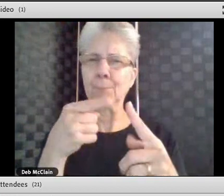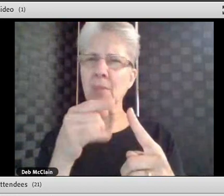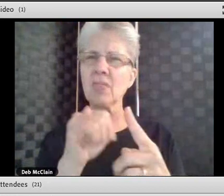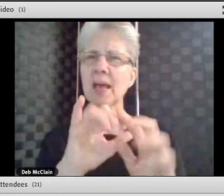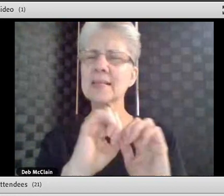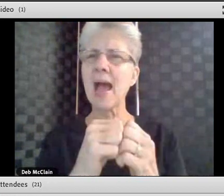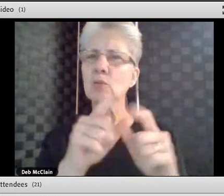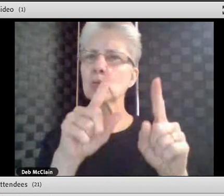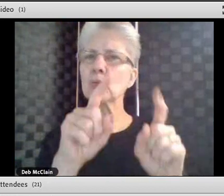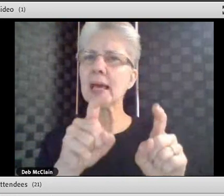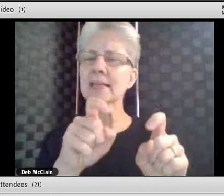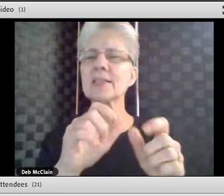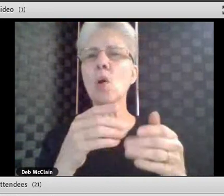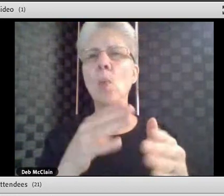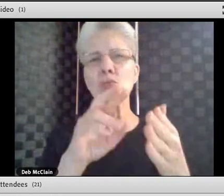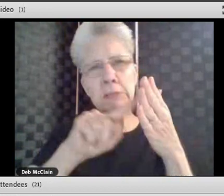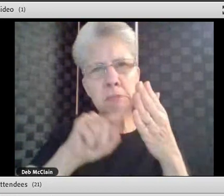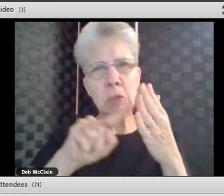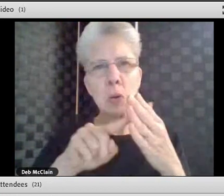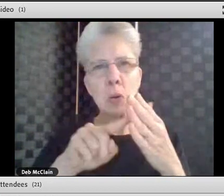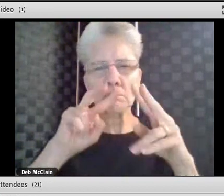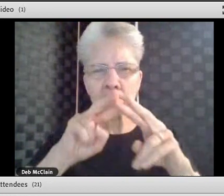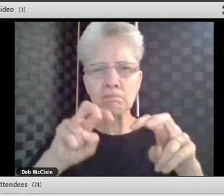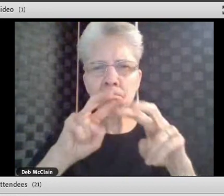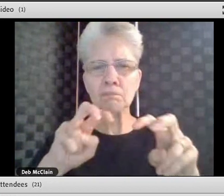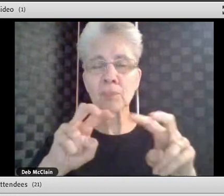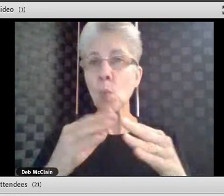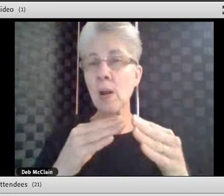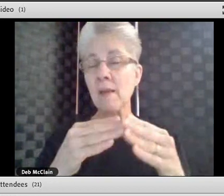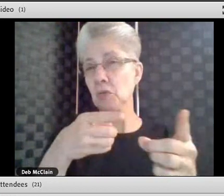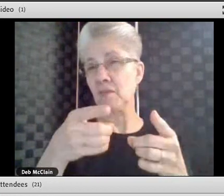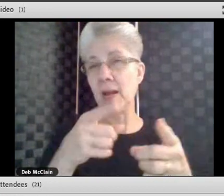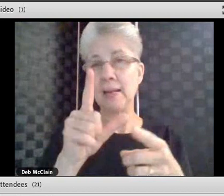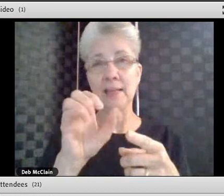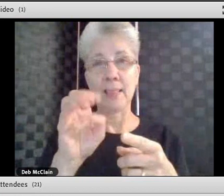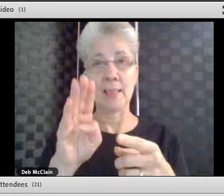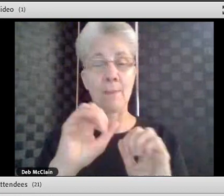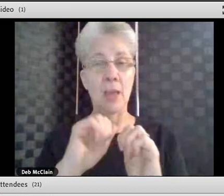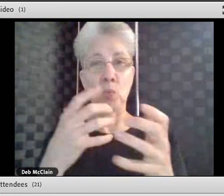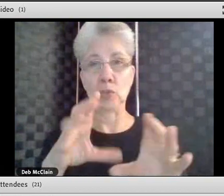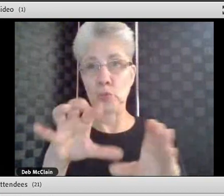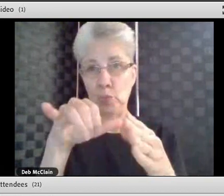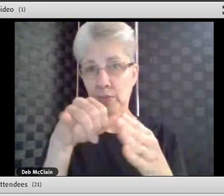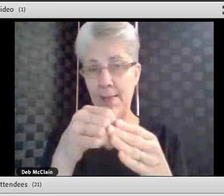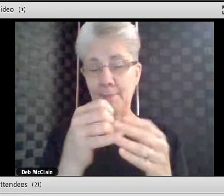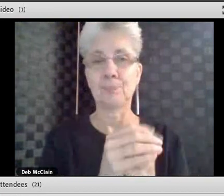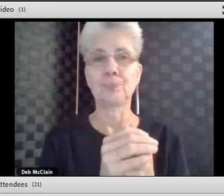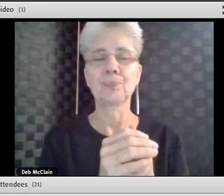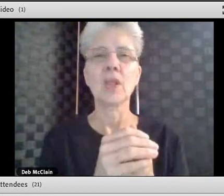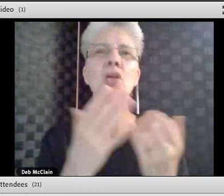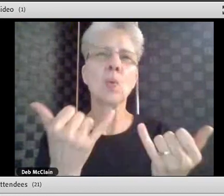It's a way to explore this, whatever you define as a lab and however you want to do this, so that's what we're going to talk about today,